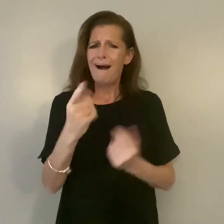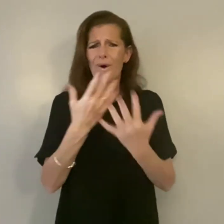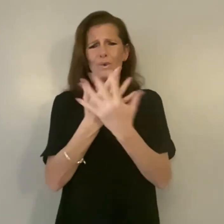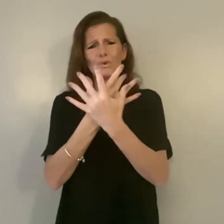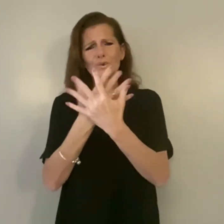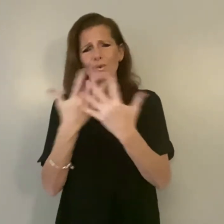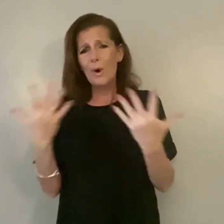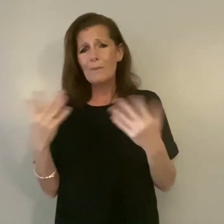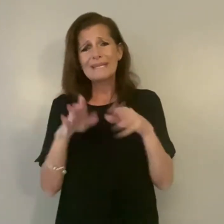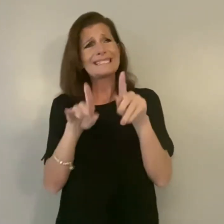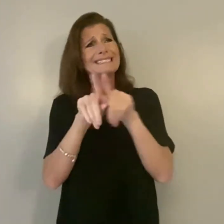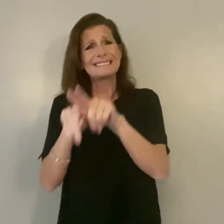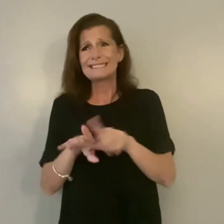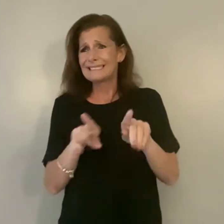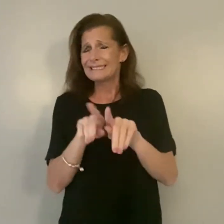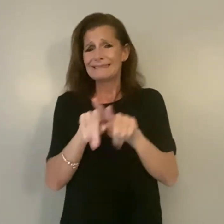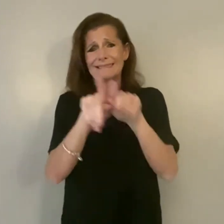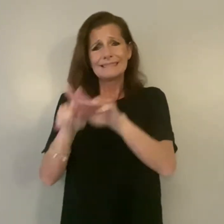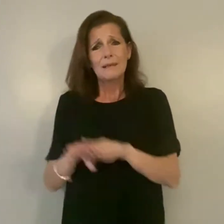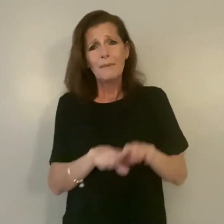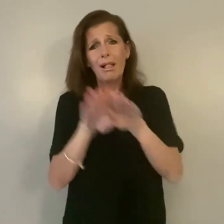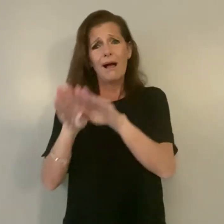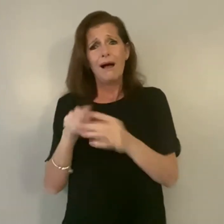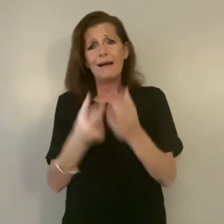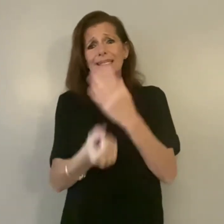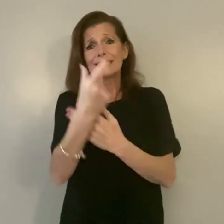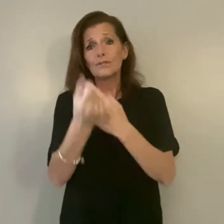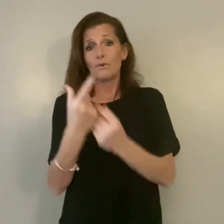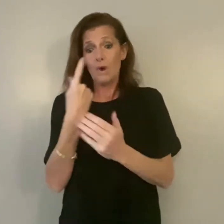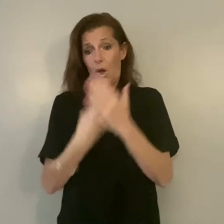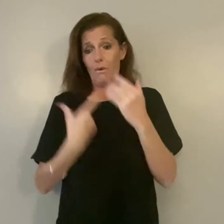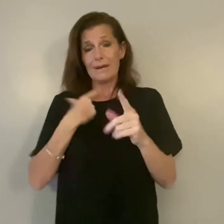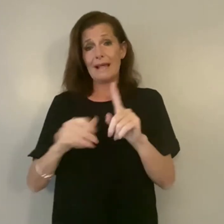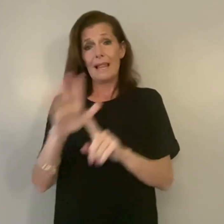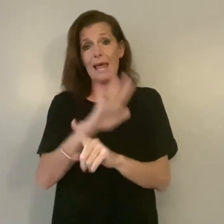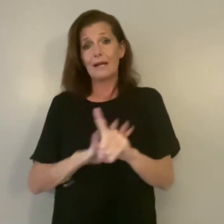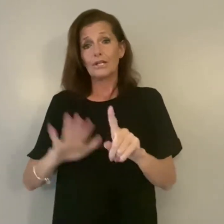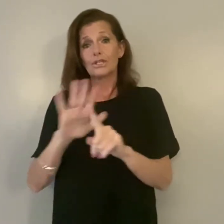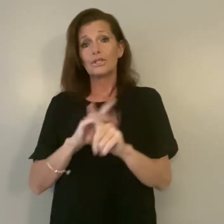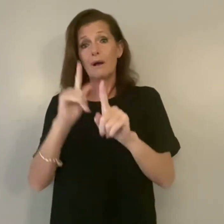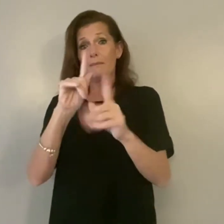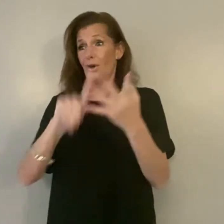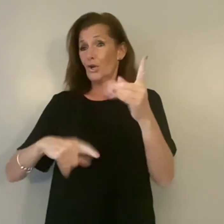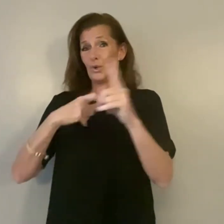there are so many common issues. And not just here in Lancaster, but for organizations across